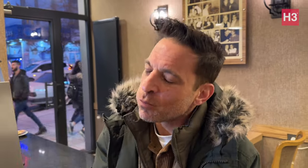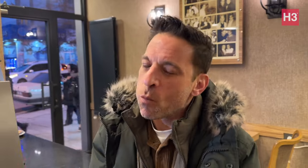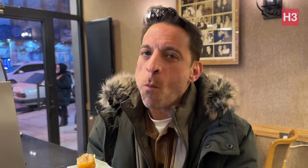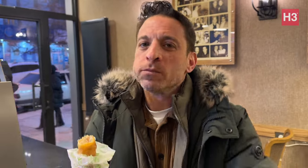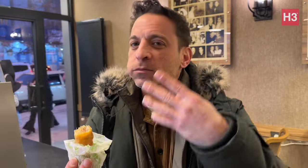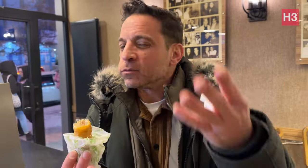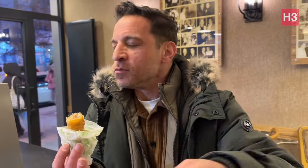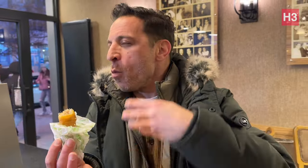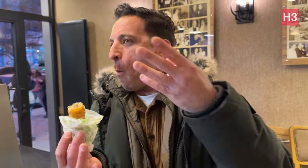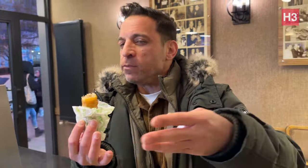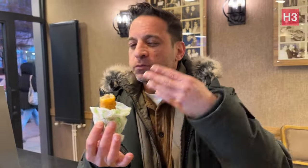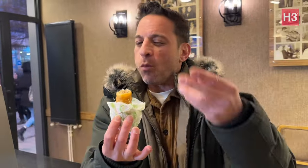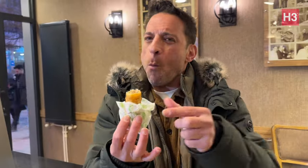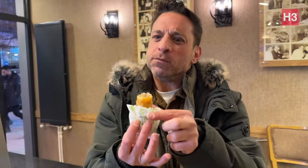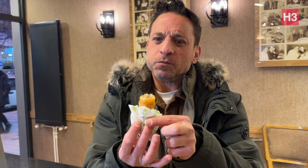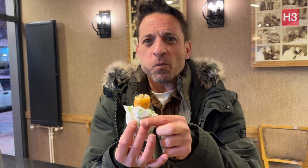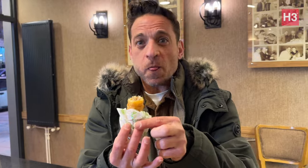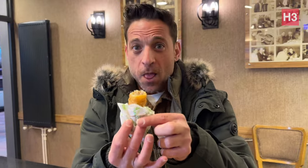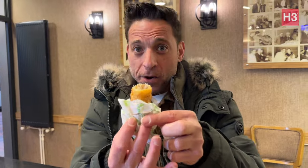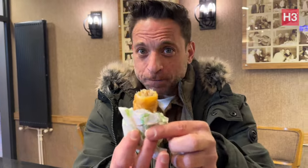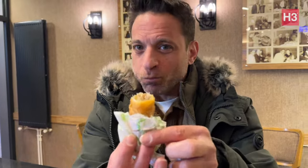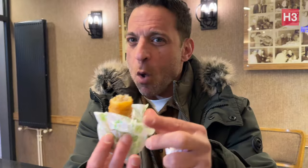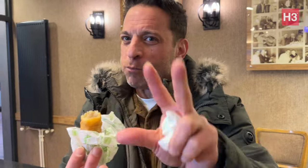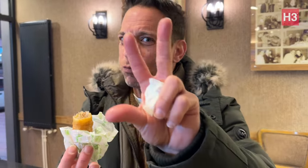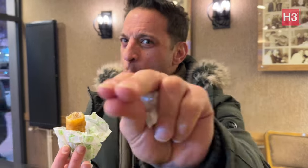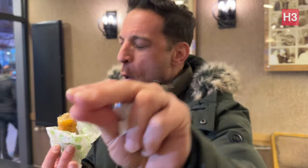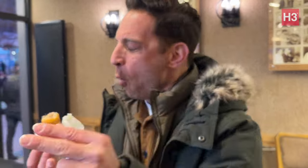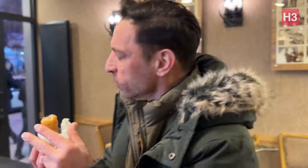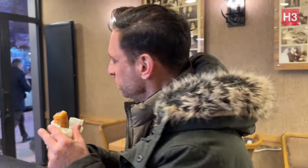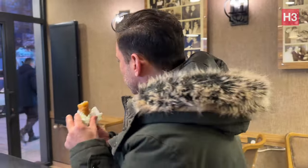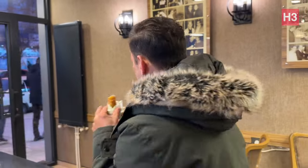[Memnos]: Oh wow. [Memnos]: No, not for you!